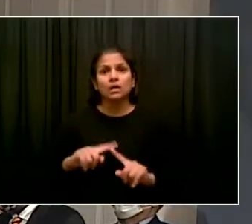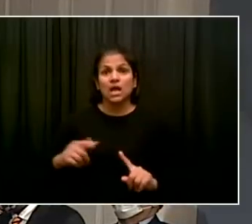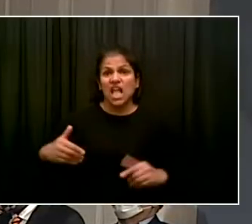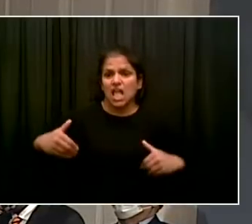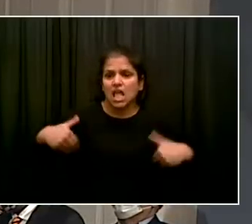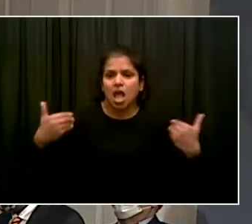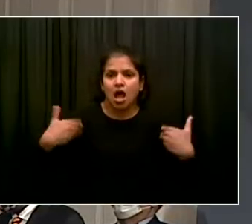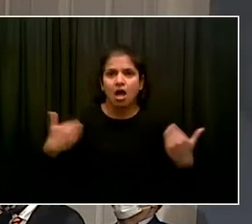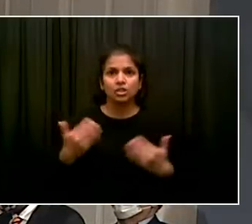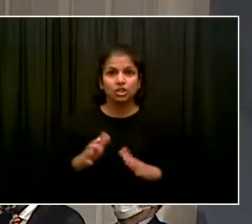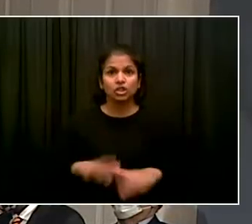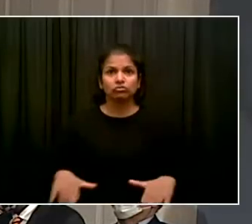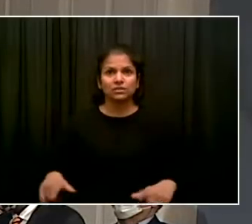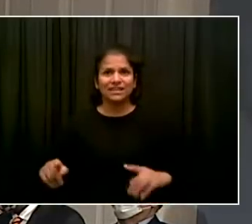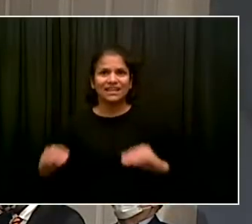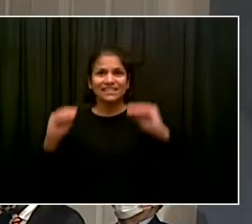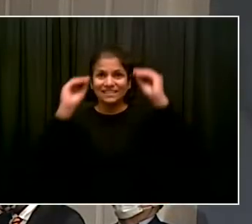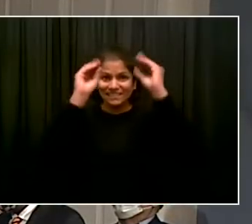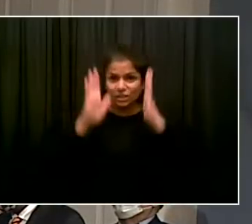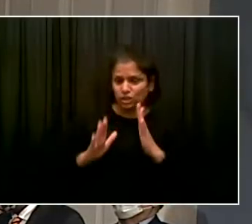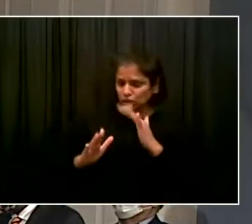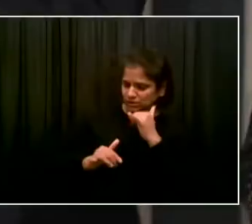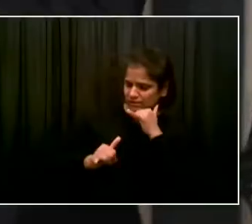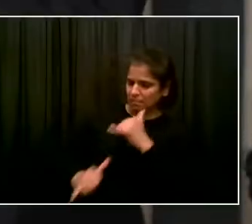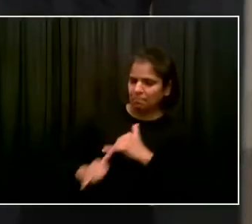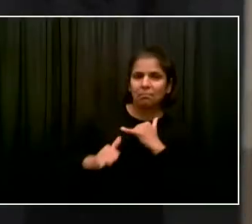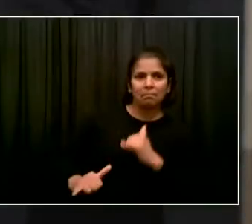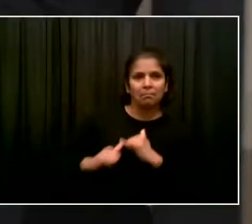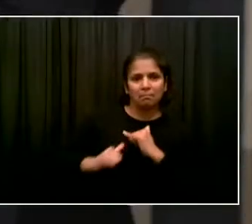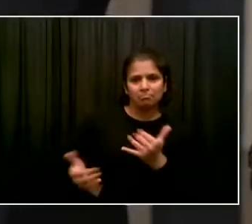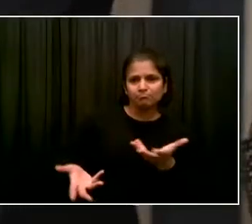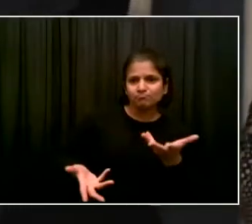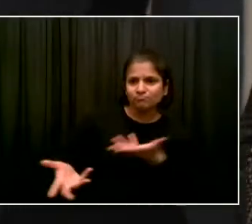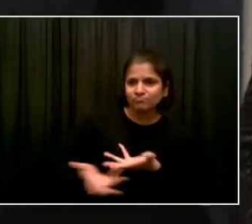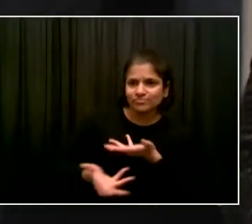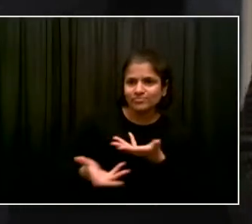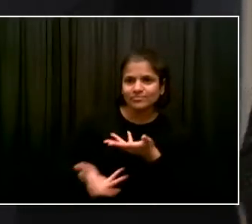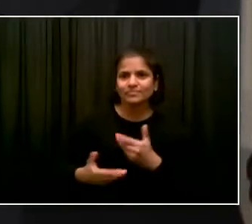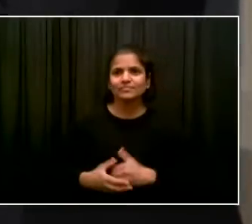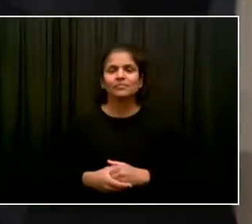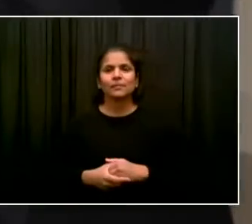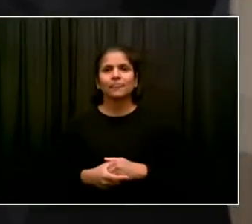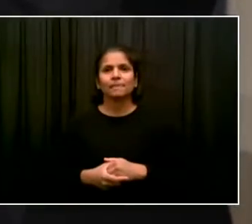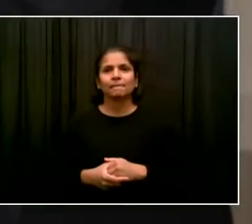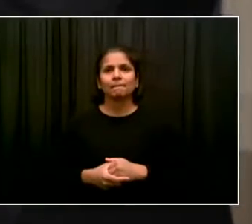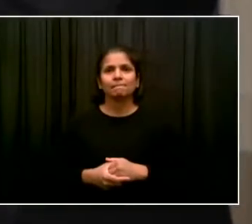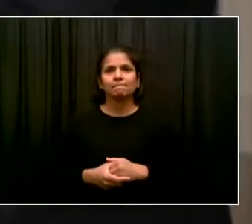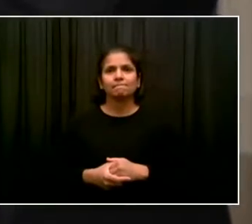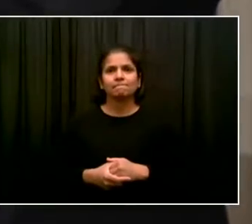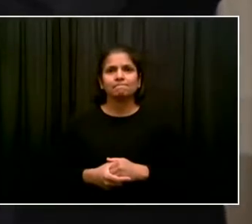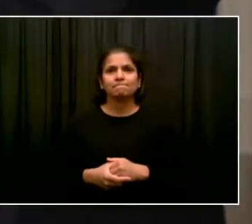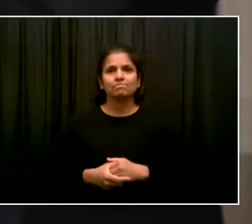JUST SOME OF THE MEN AND WOMEN THAT HAVE SUPPORTED ME, NURTURED ME AND